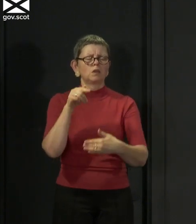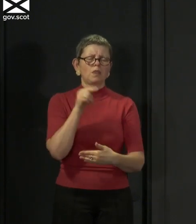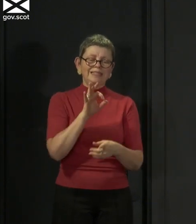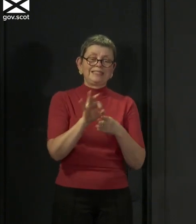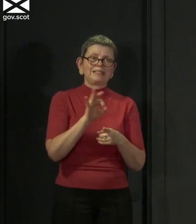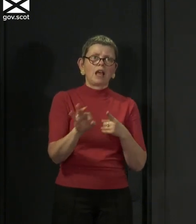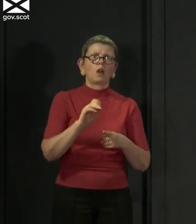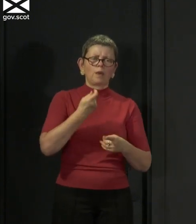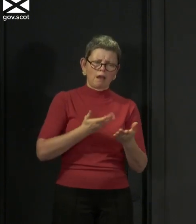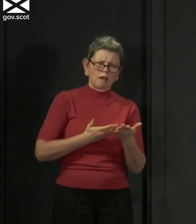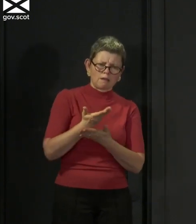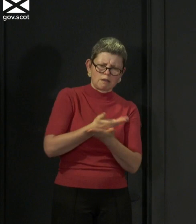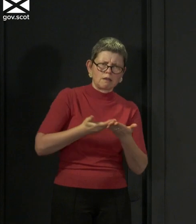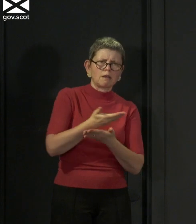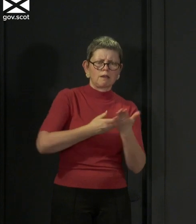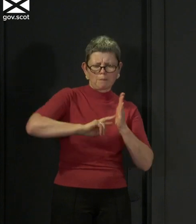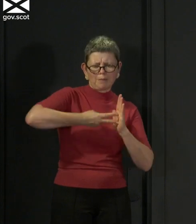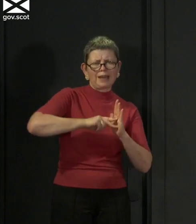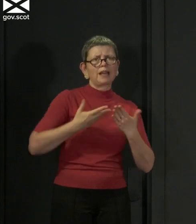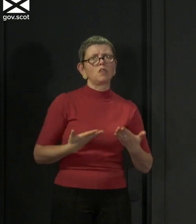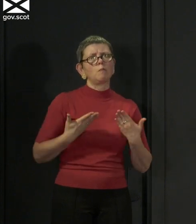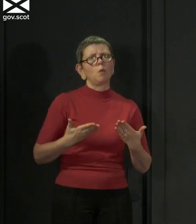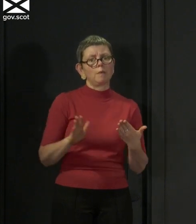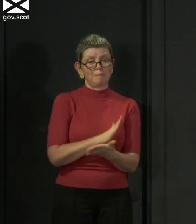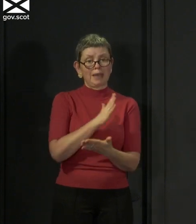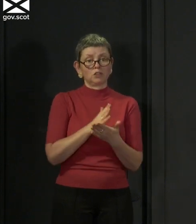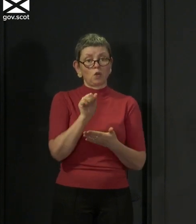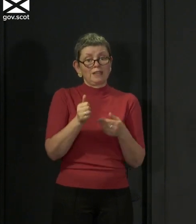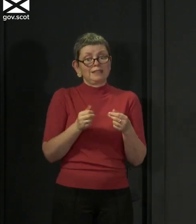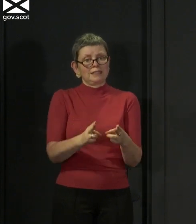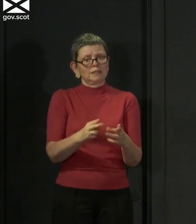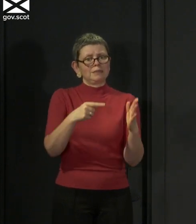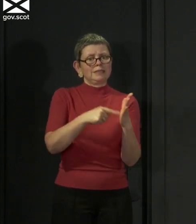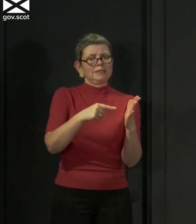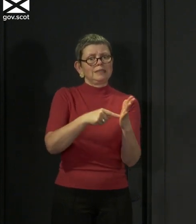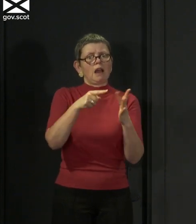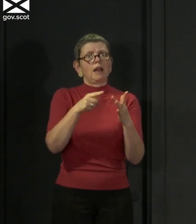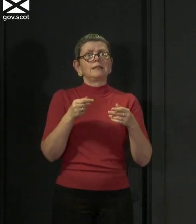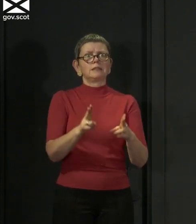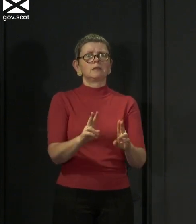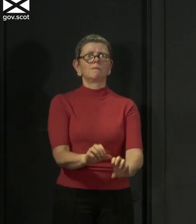now to make sure we have a workable, effective, robust test trace isolate system in place.